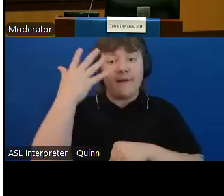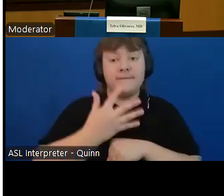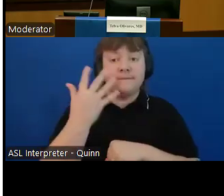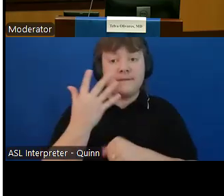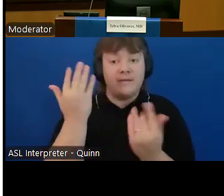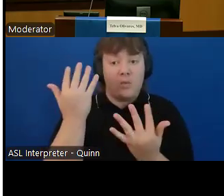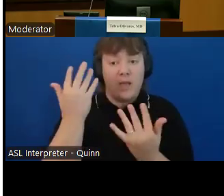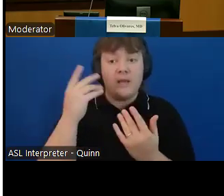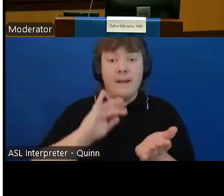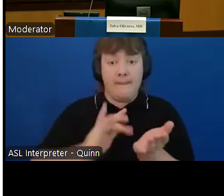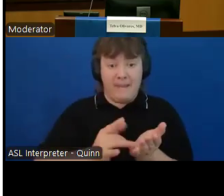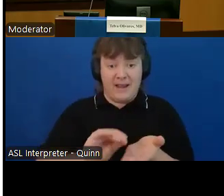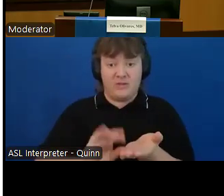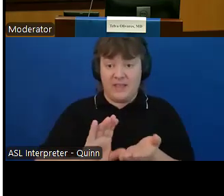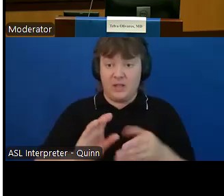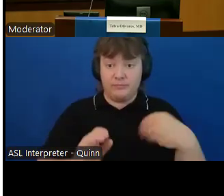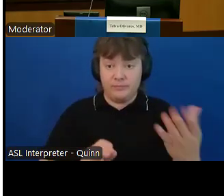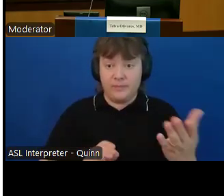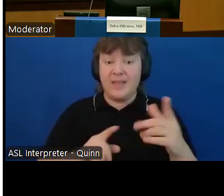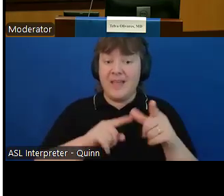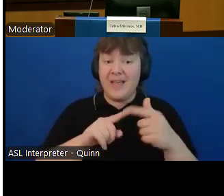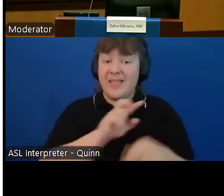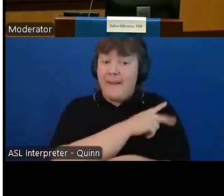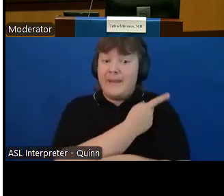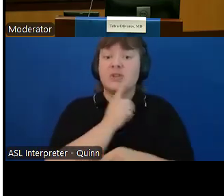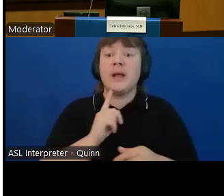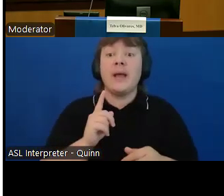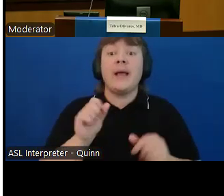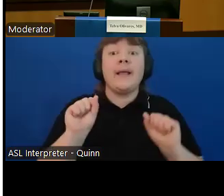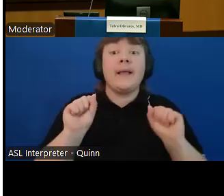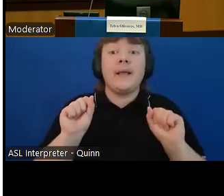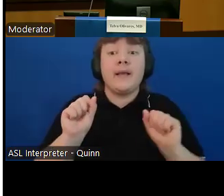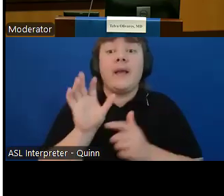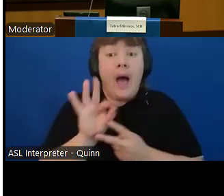And then the patient has the option of self-administering. And repeatedly the